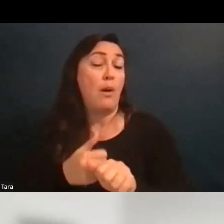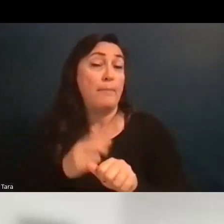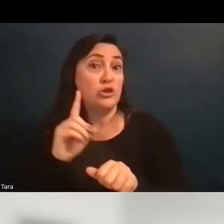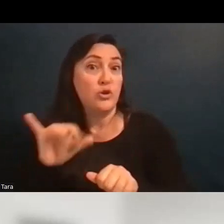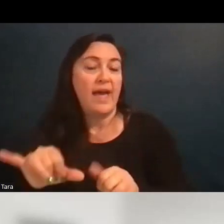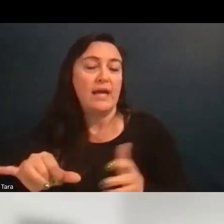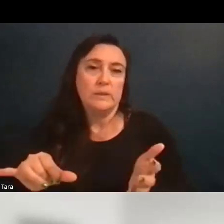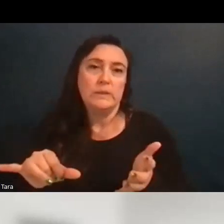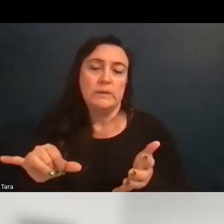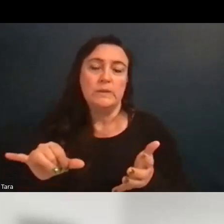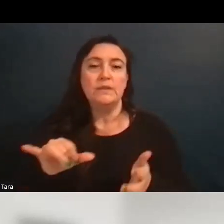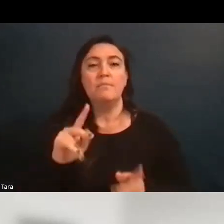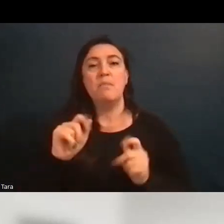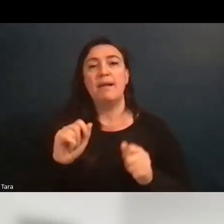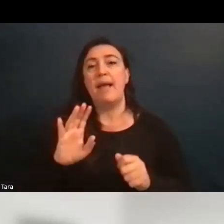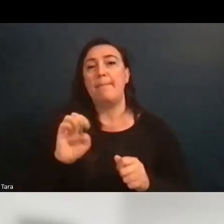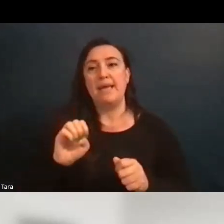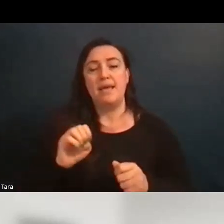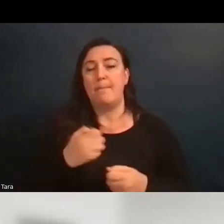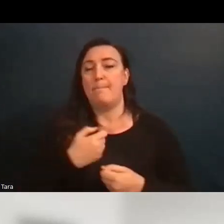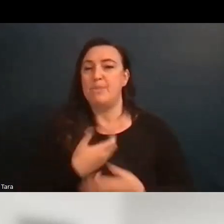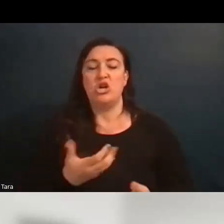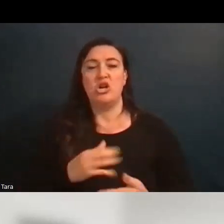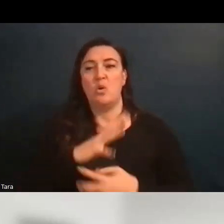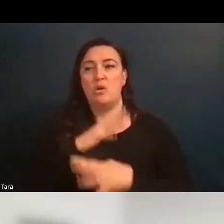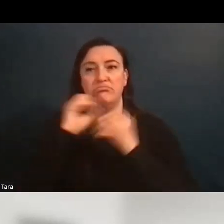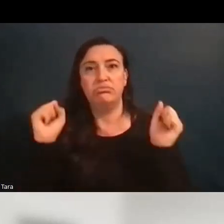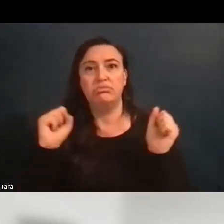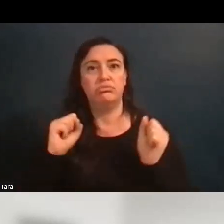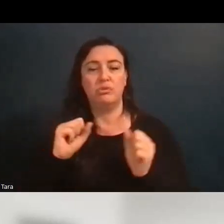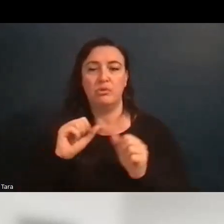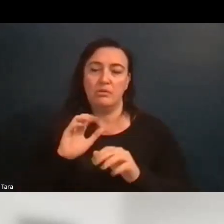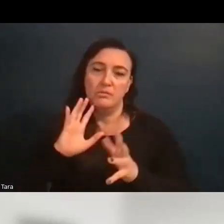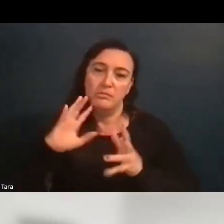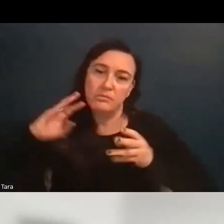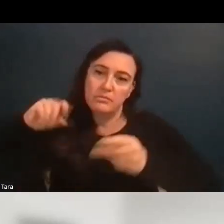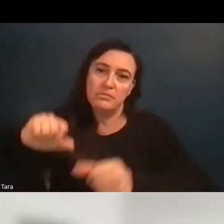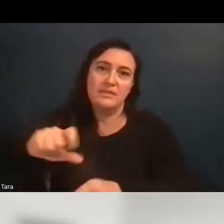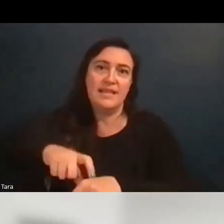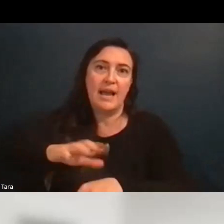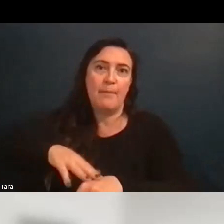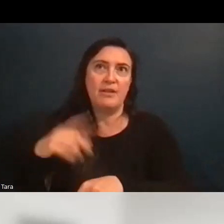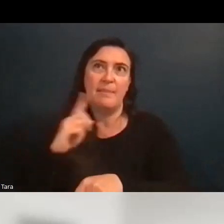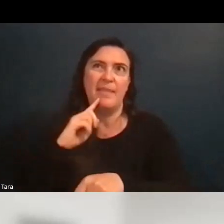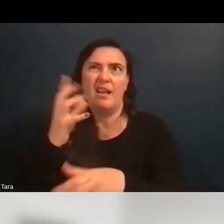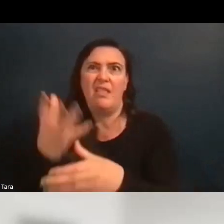or folks can just spend a lot of time on something that doesn't go anywhere or you know, what do you do when you find a really